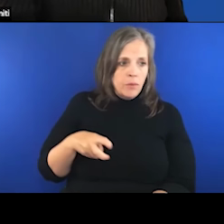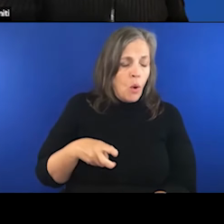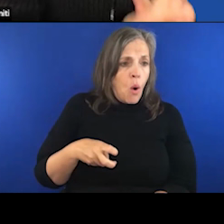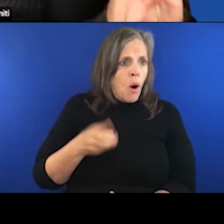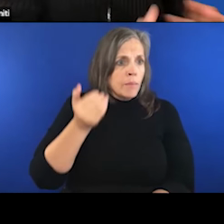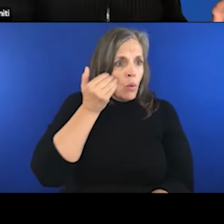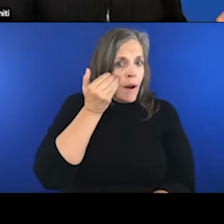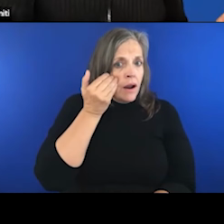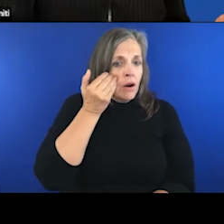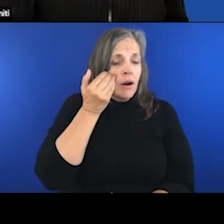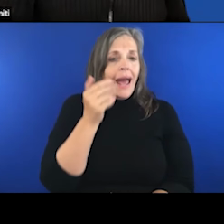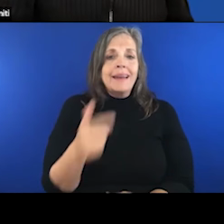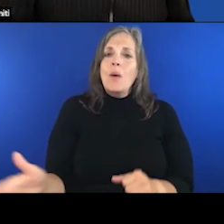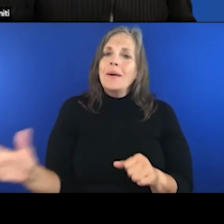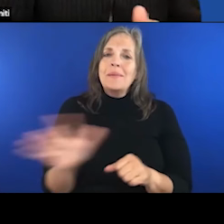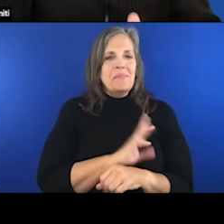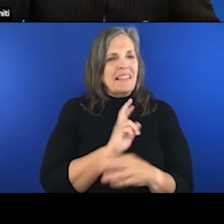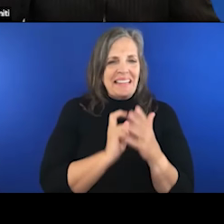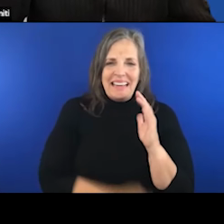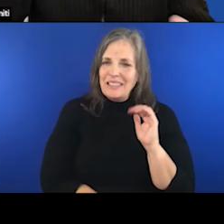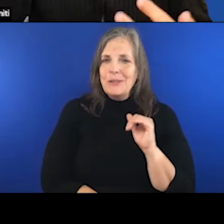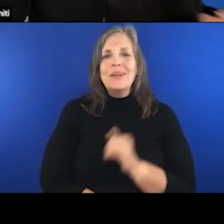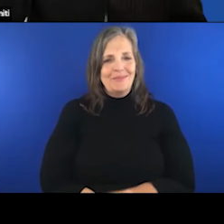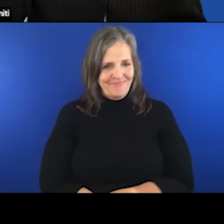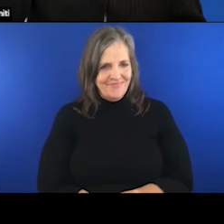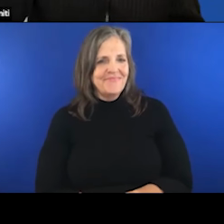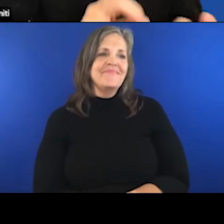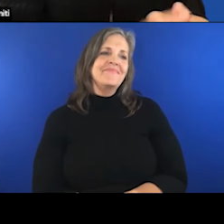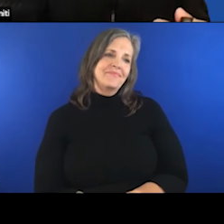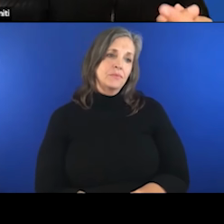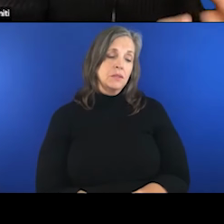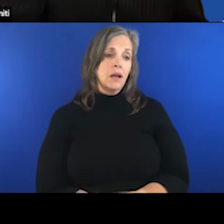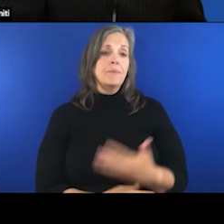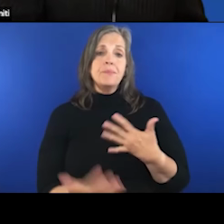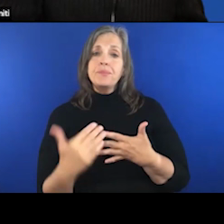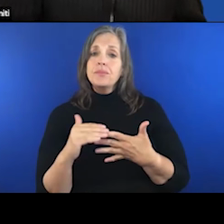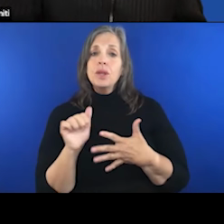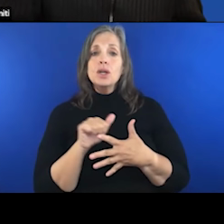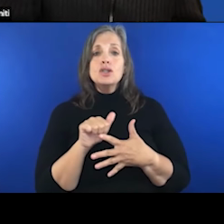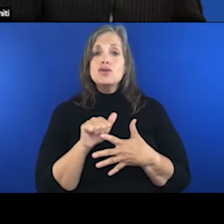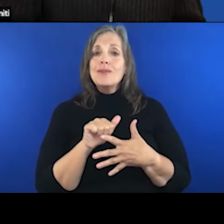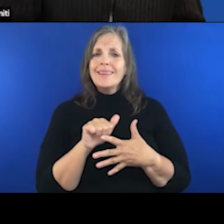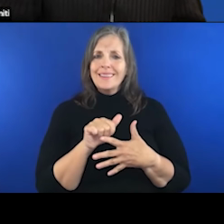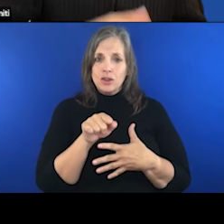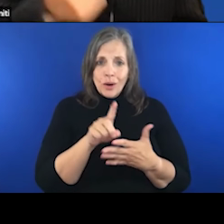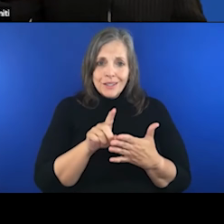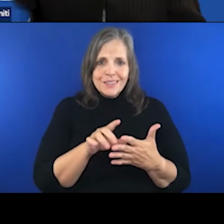I'm completely into it um training if you're a designer go get go get some training or if you're